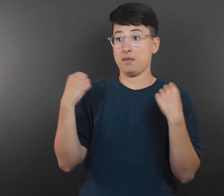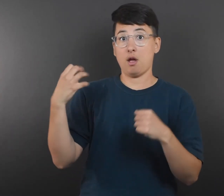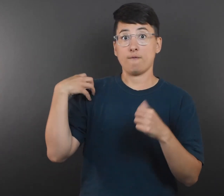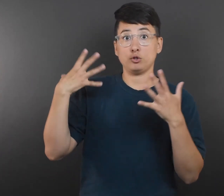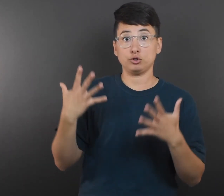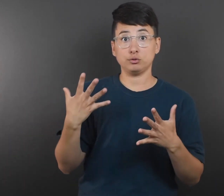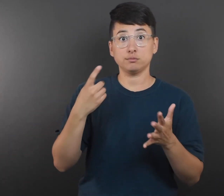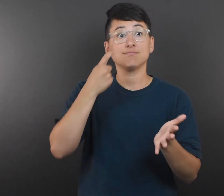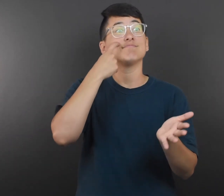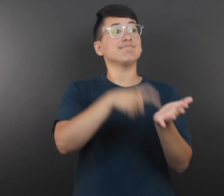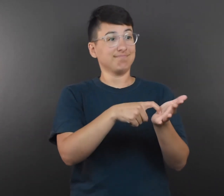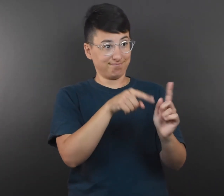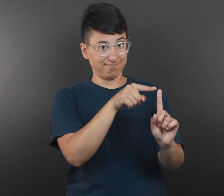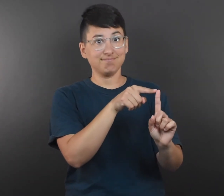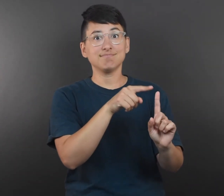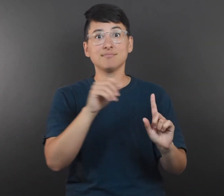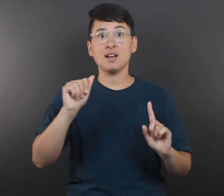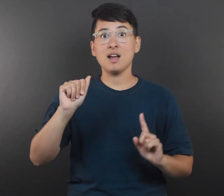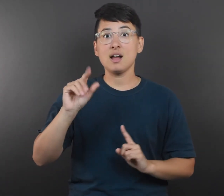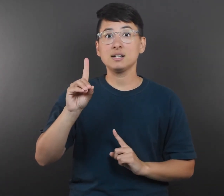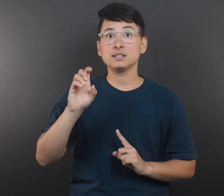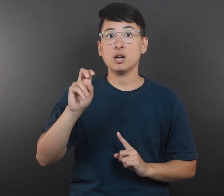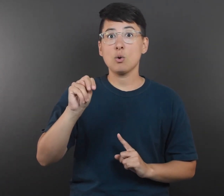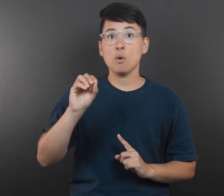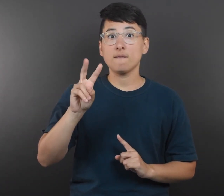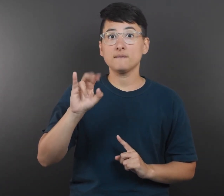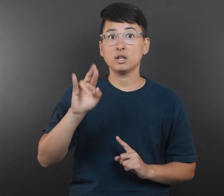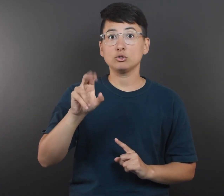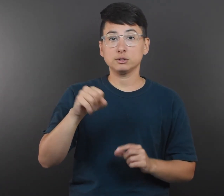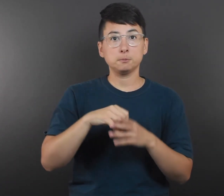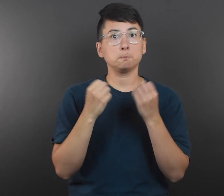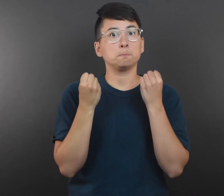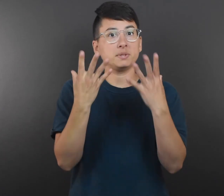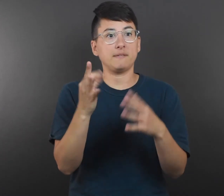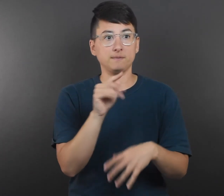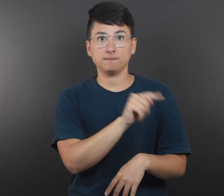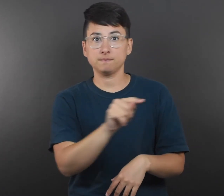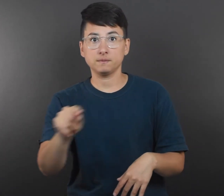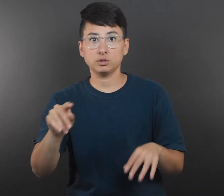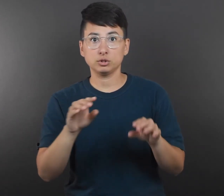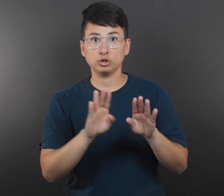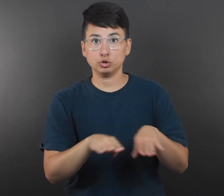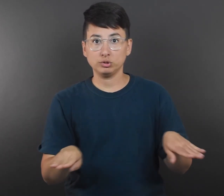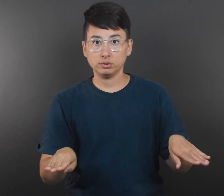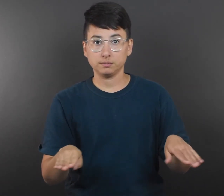While health officials identified adenovirus in many of the affected children,